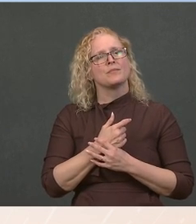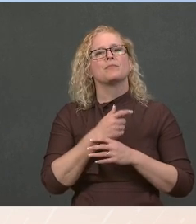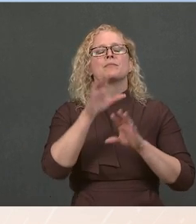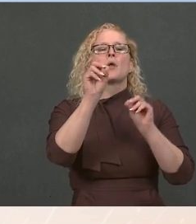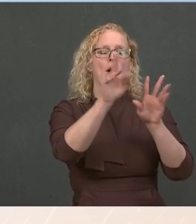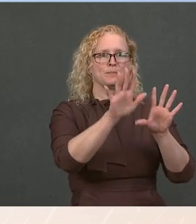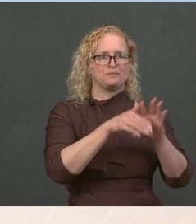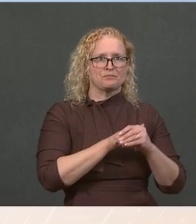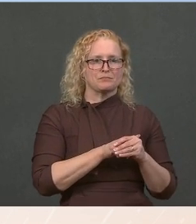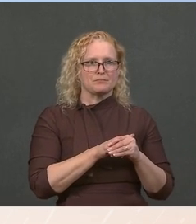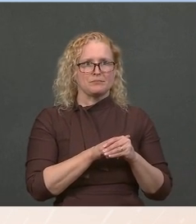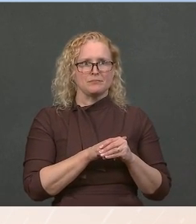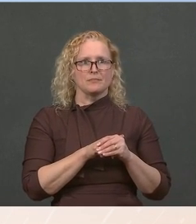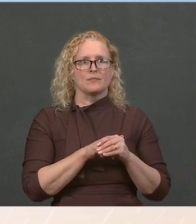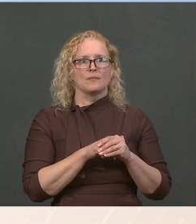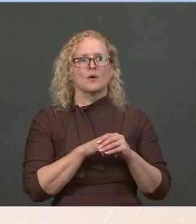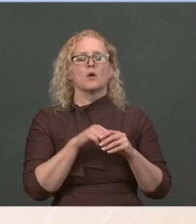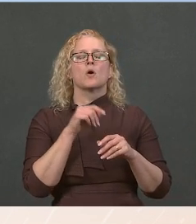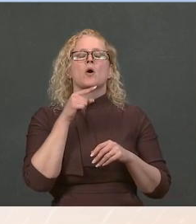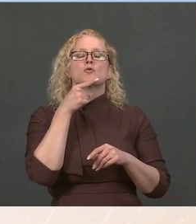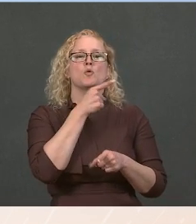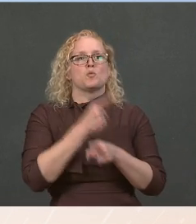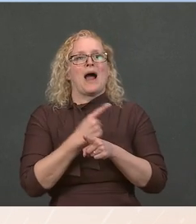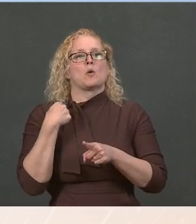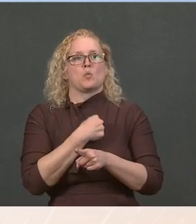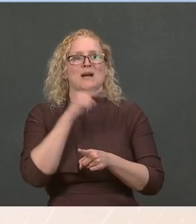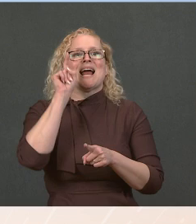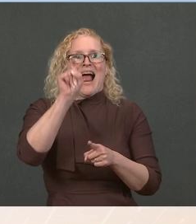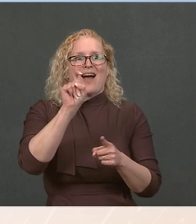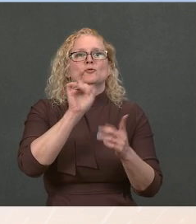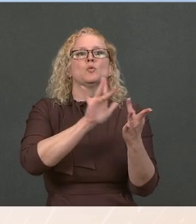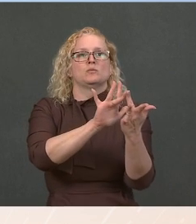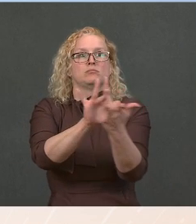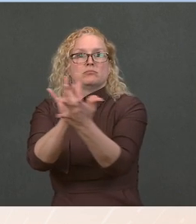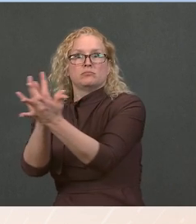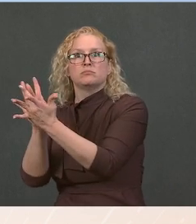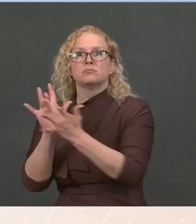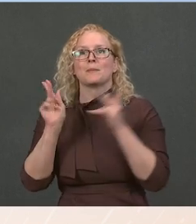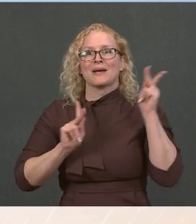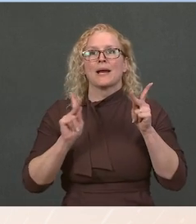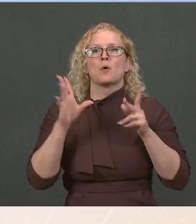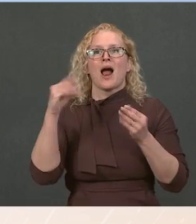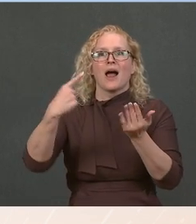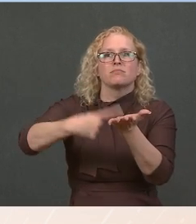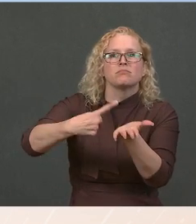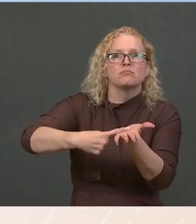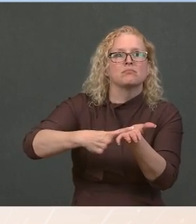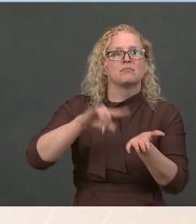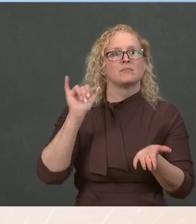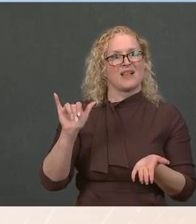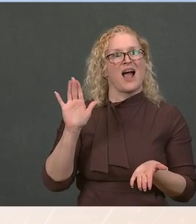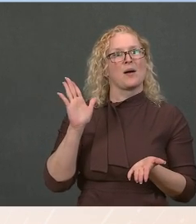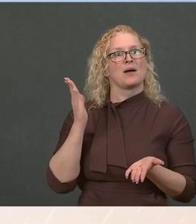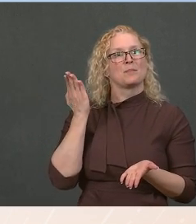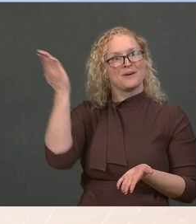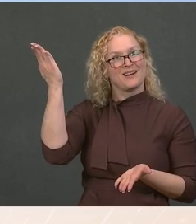and talk about these bills, right? And the thing is, the President has done that, right? You -- he's traveled across -- across the country